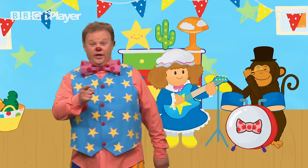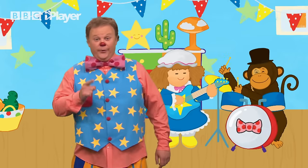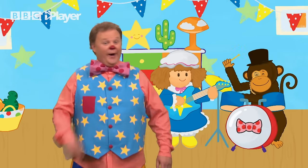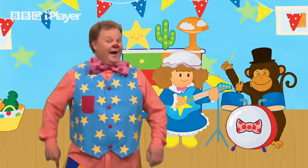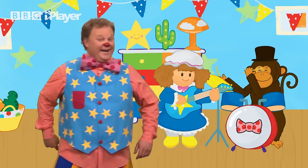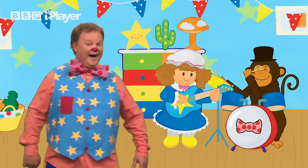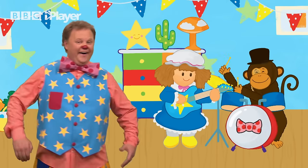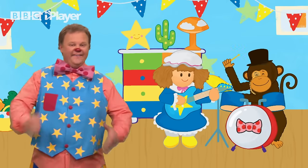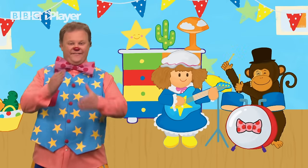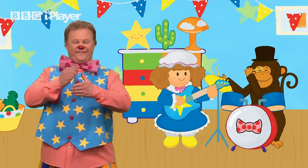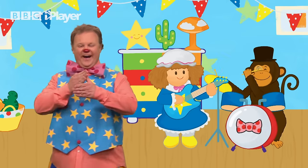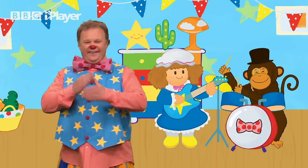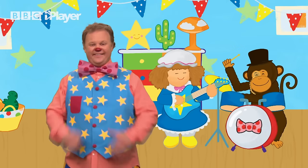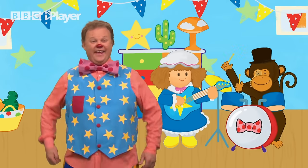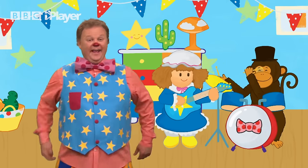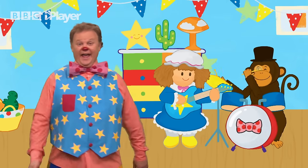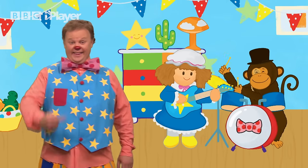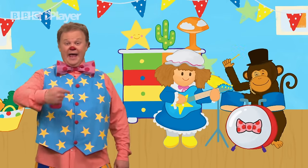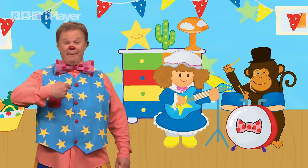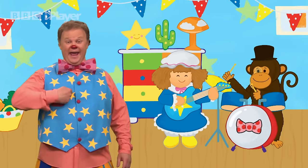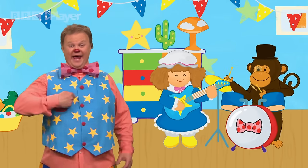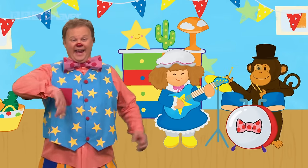you go first then me